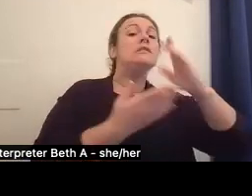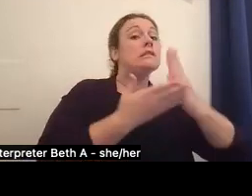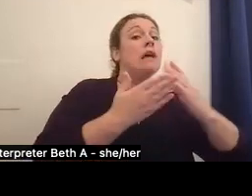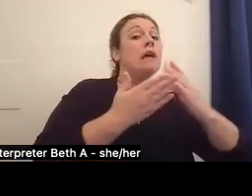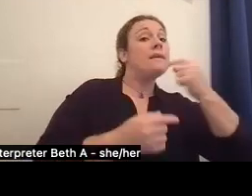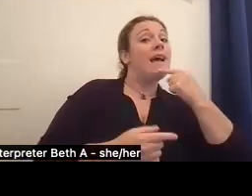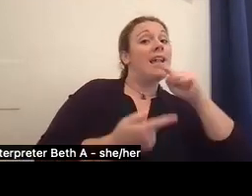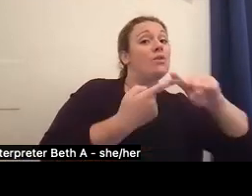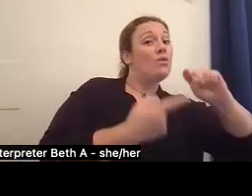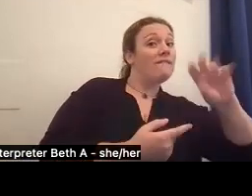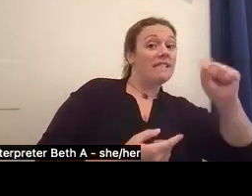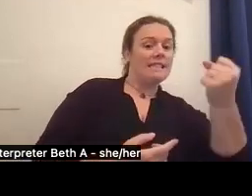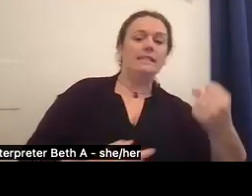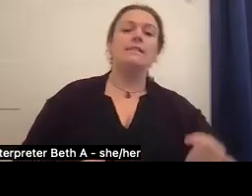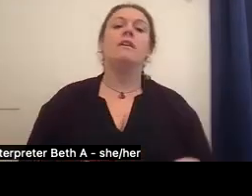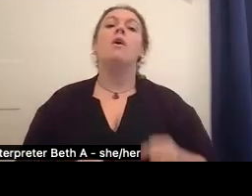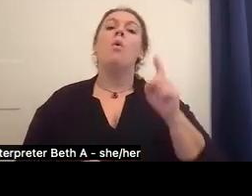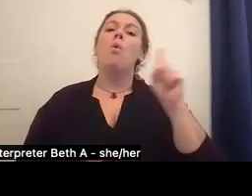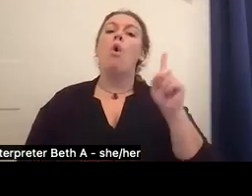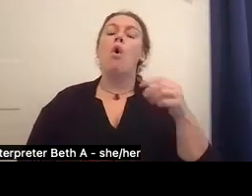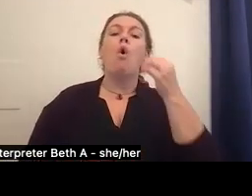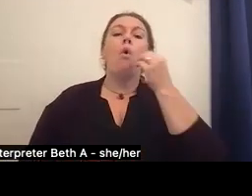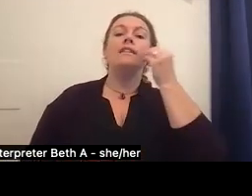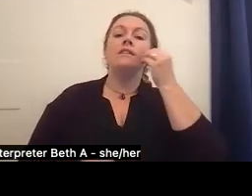as residential schools became mandated for Indigenous children to attend,